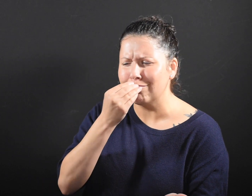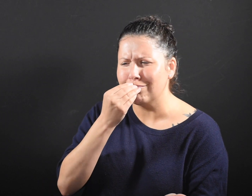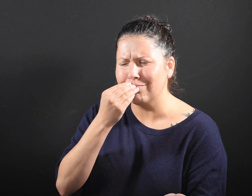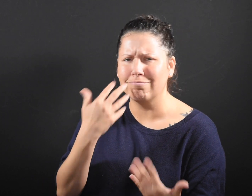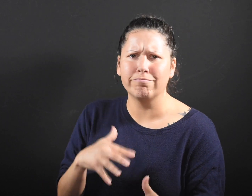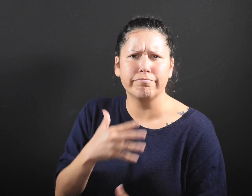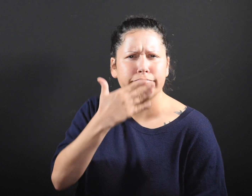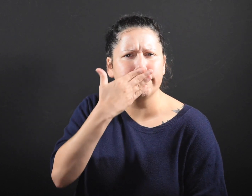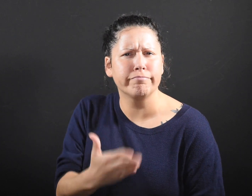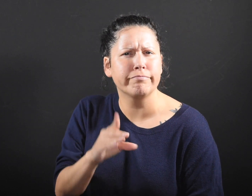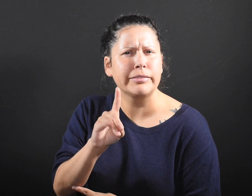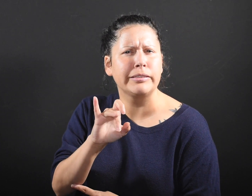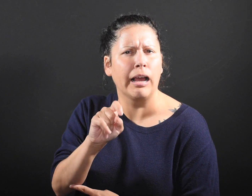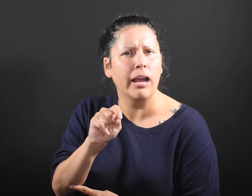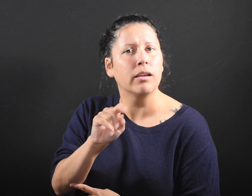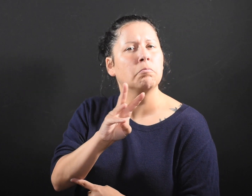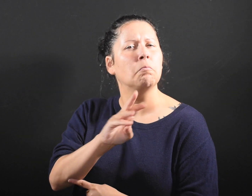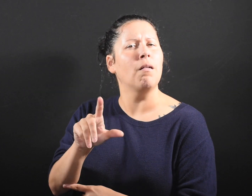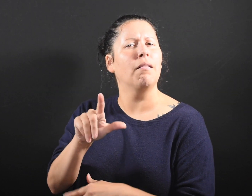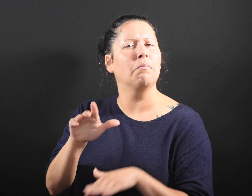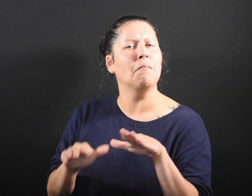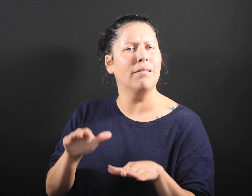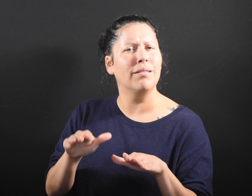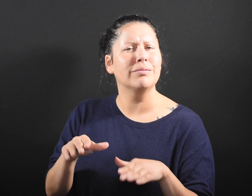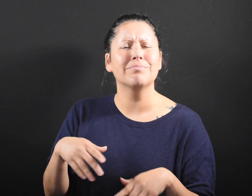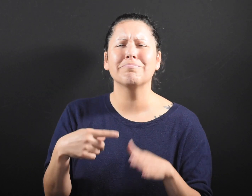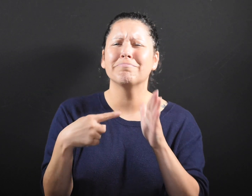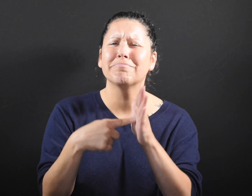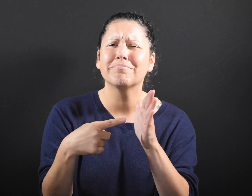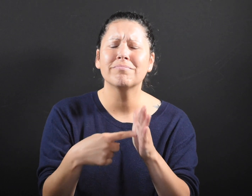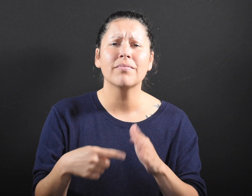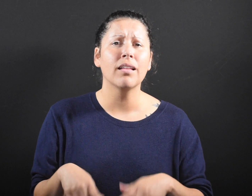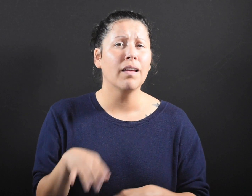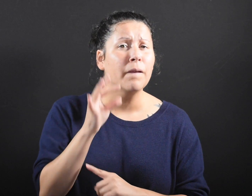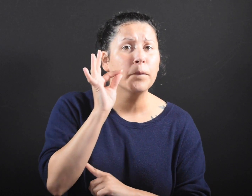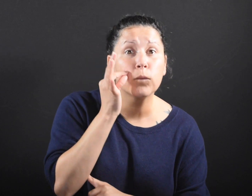Give your child a well-balanced diet that includes a variety of fruits, vegetables